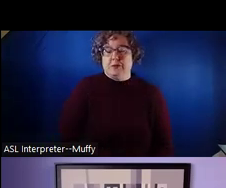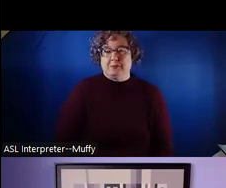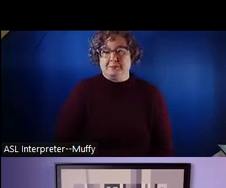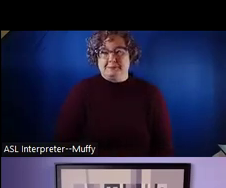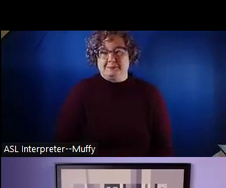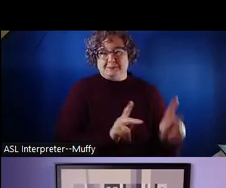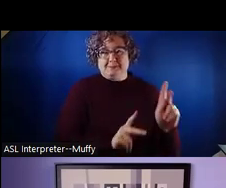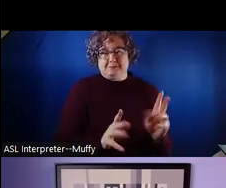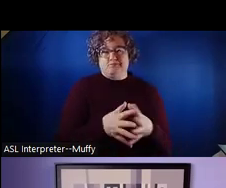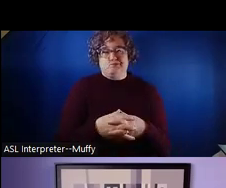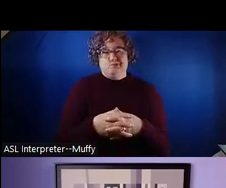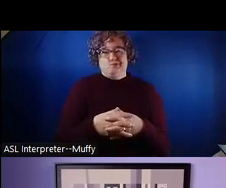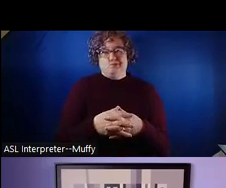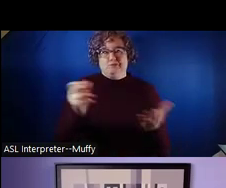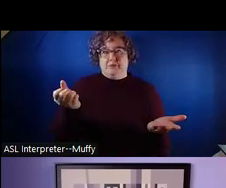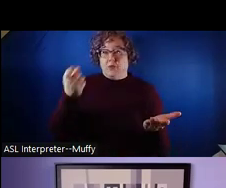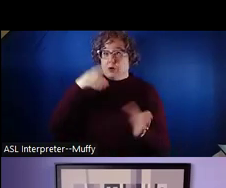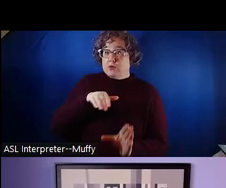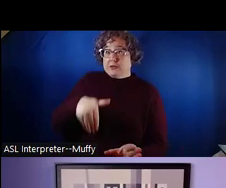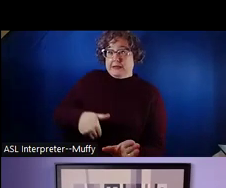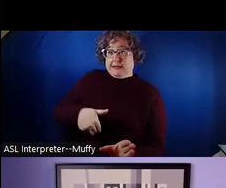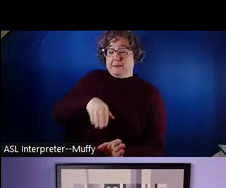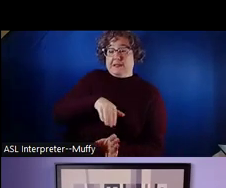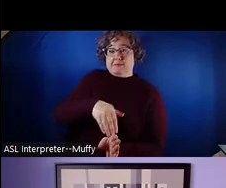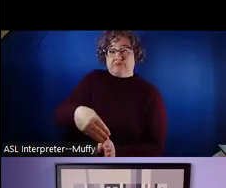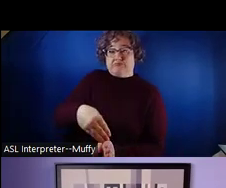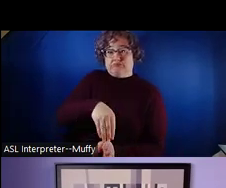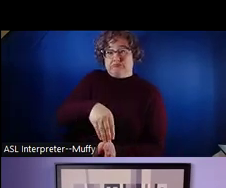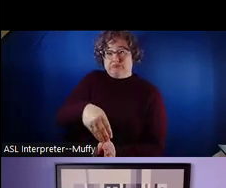So again, understanding that implicit biases are much harder to change,